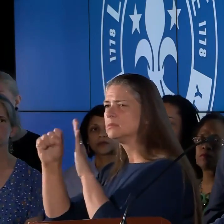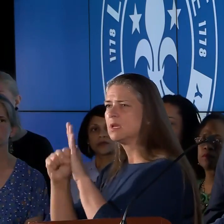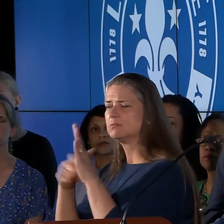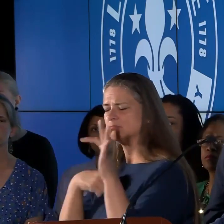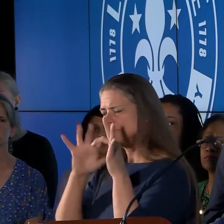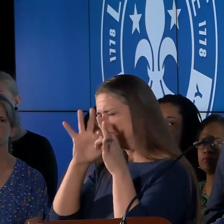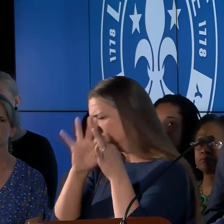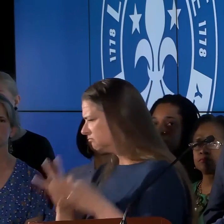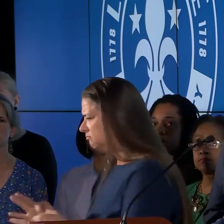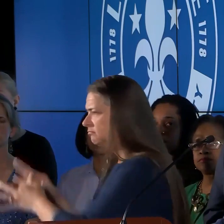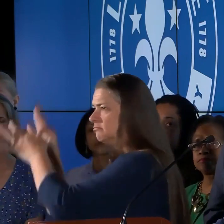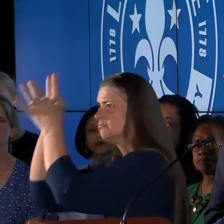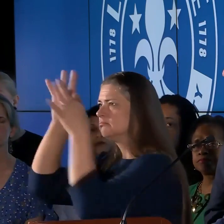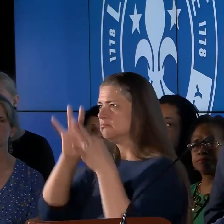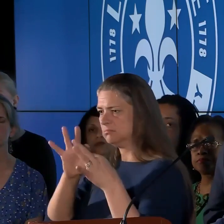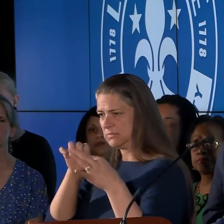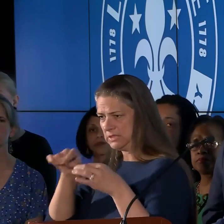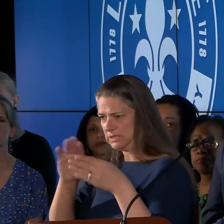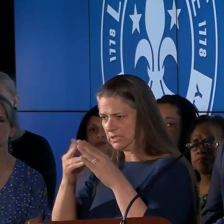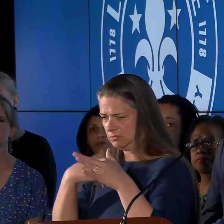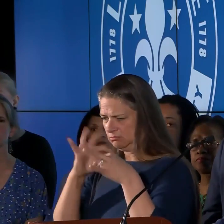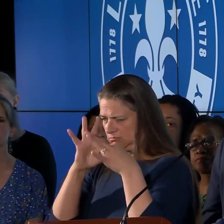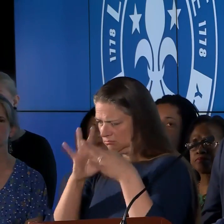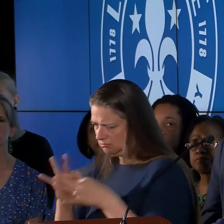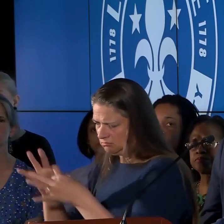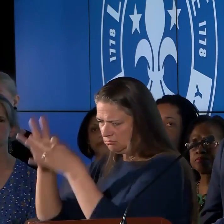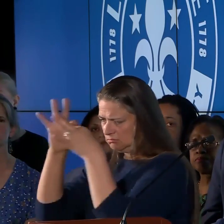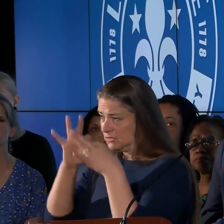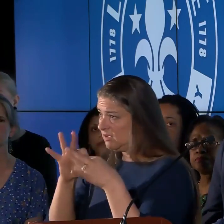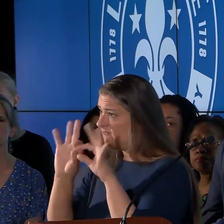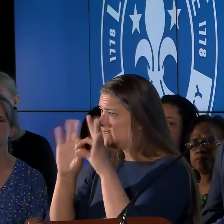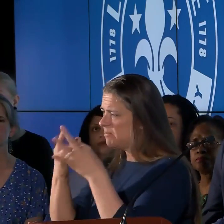united with these families. What we've had to do *** lot in these last three